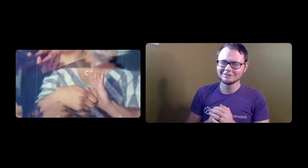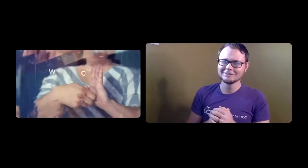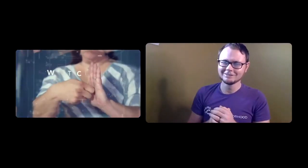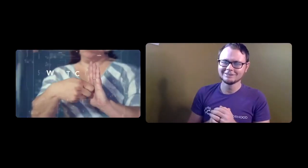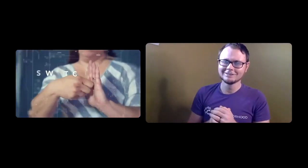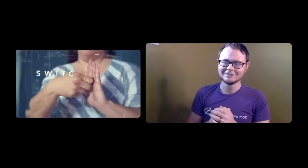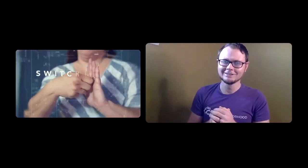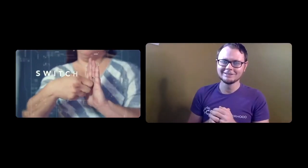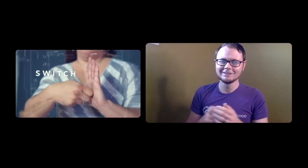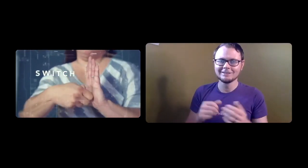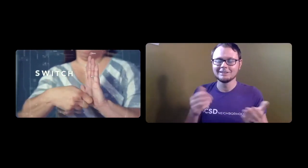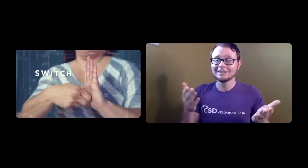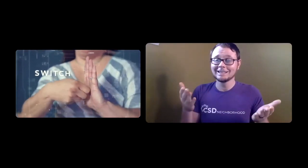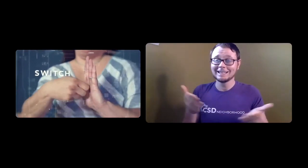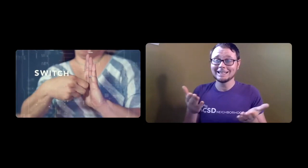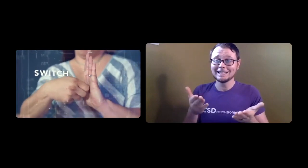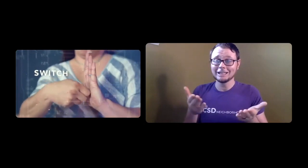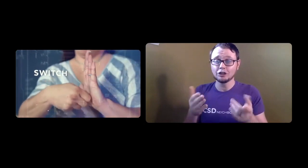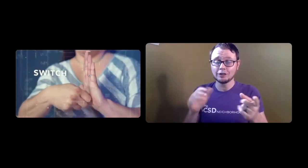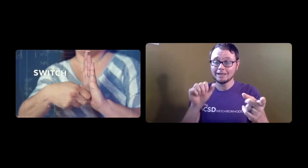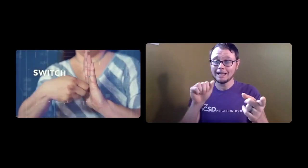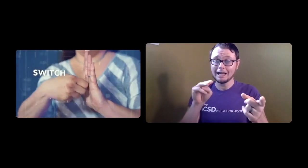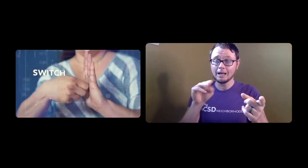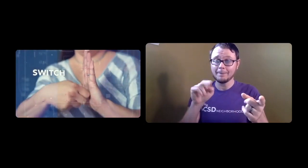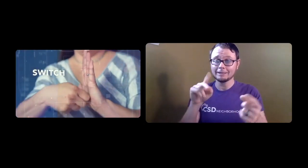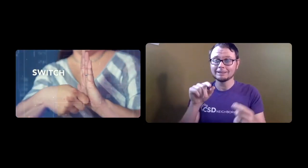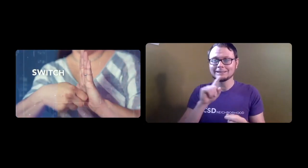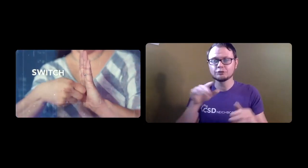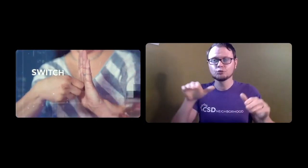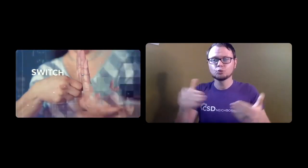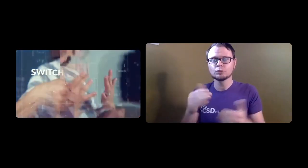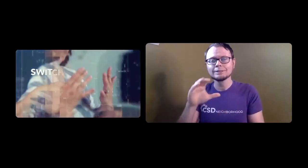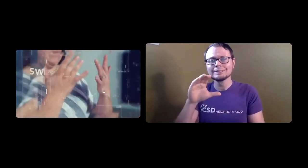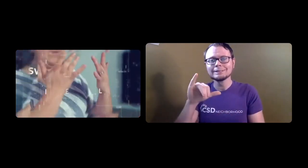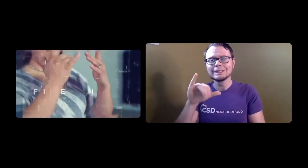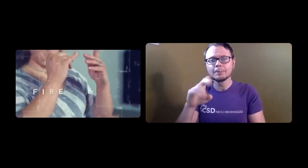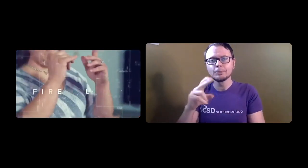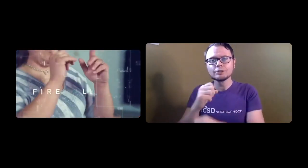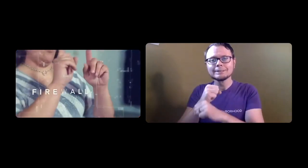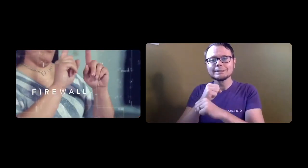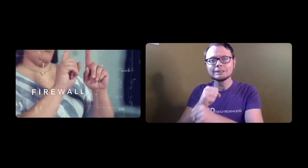So this is obviously a video related to computer science.